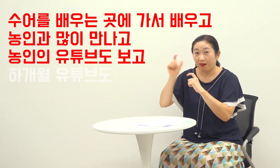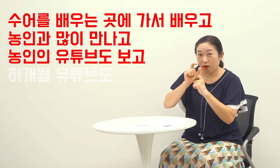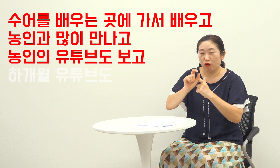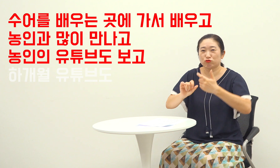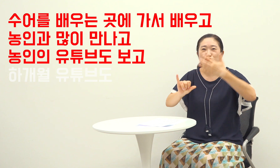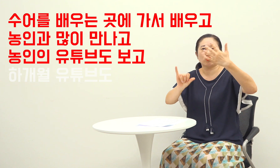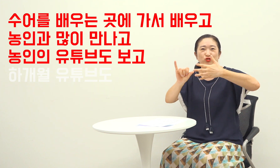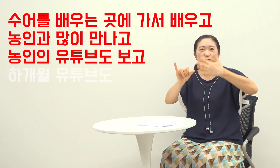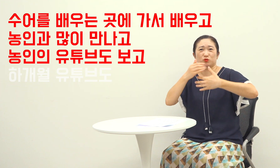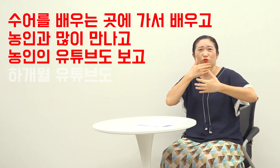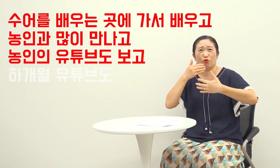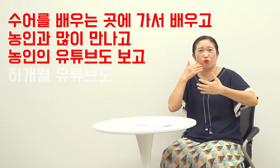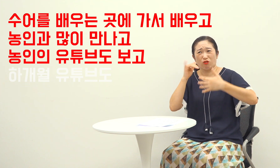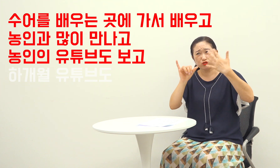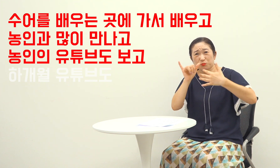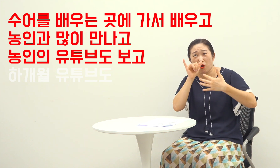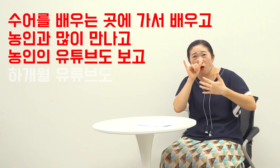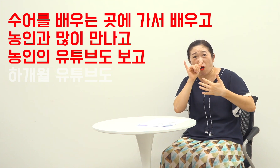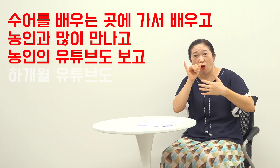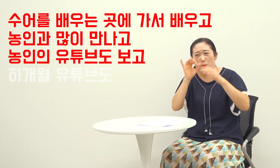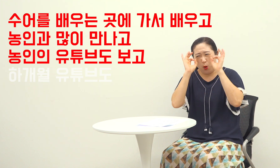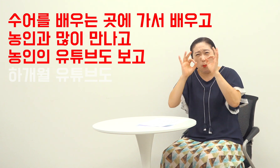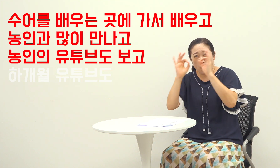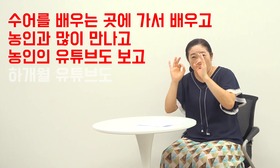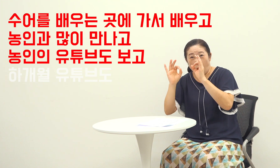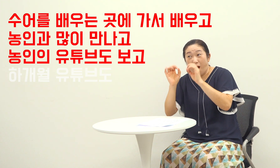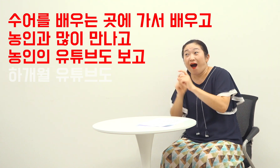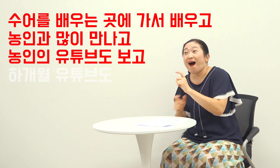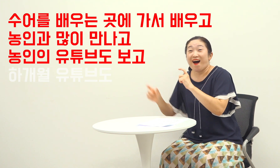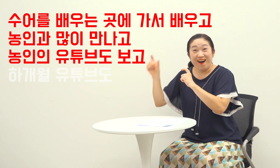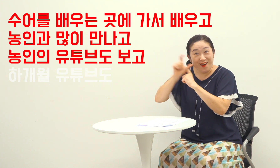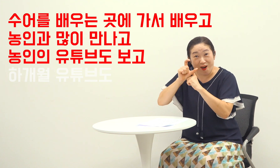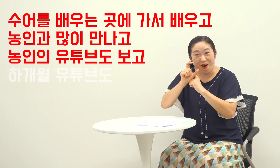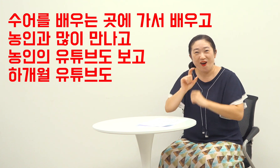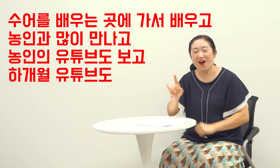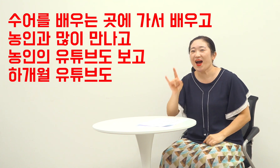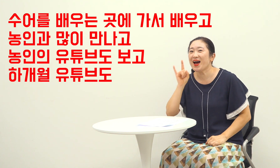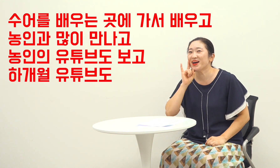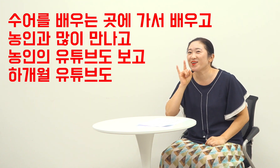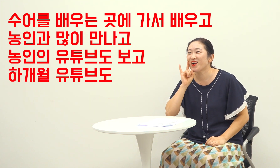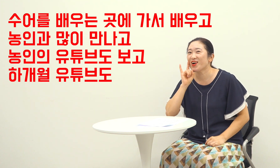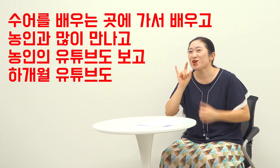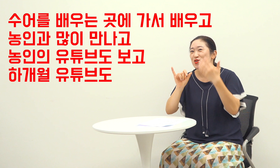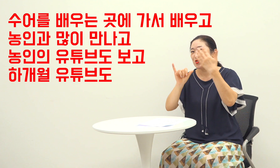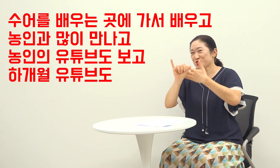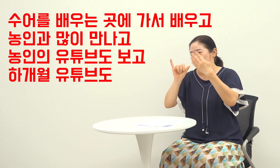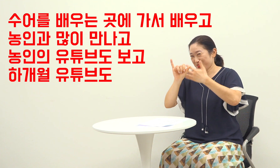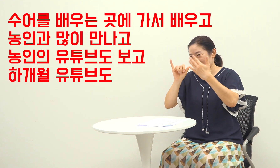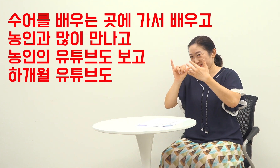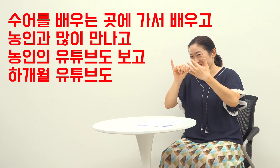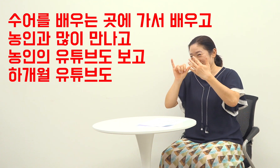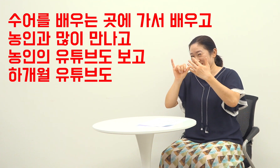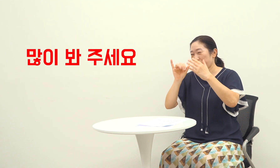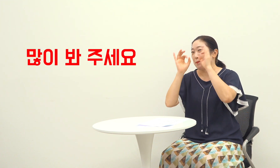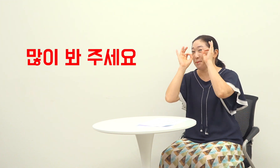In addition, a lot of YouTube videos of the deaf will be uploaded. The best video is Hamonthly video~